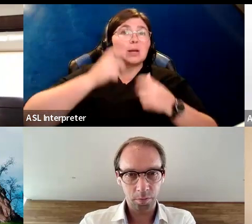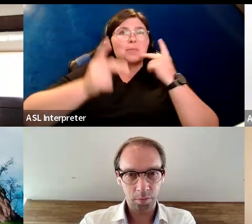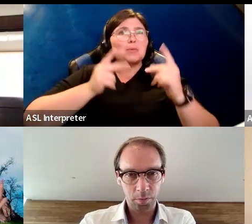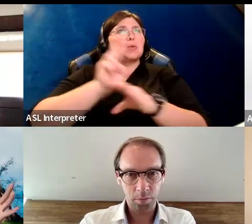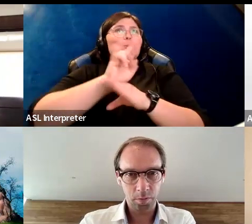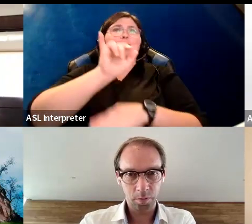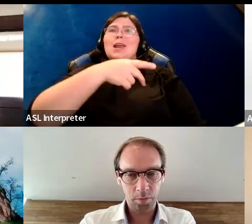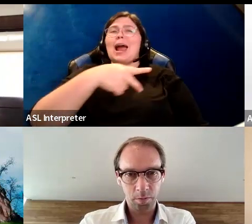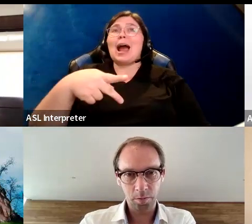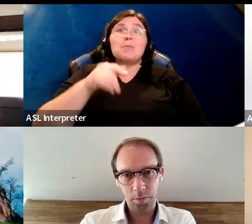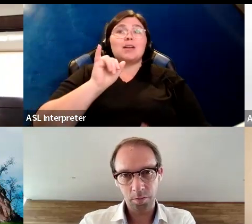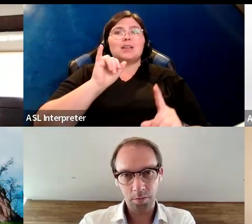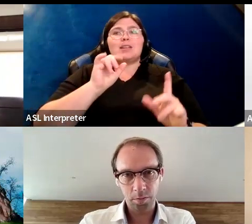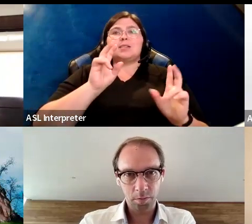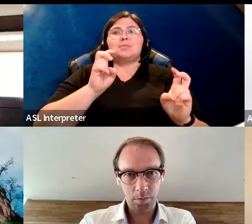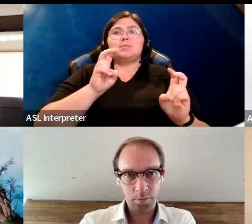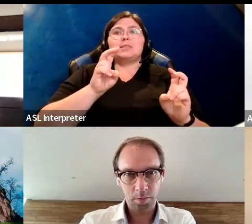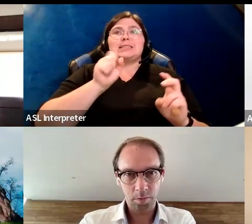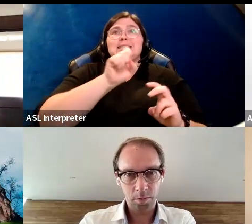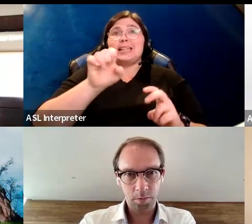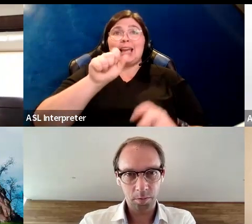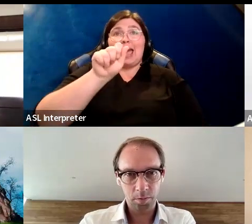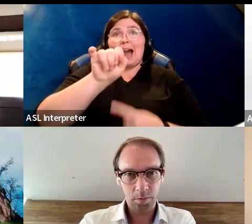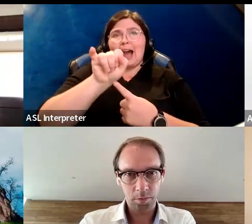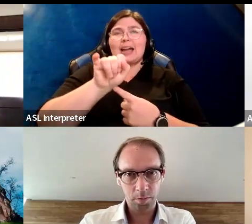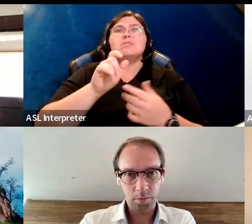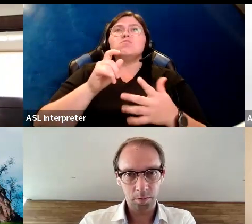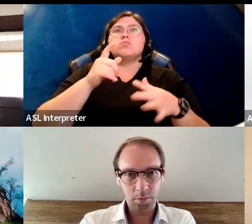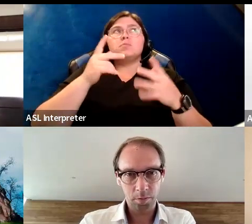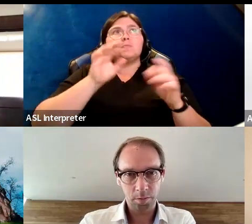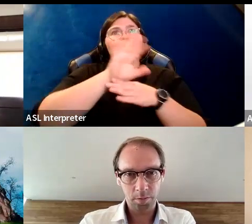that describes visual information to them with their phone.